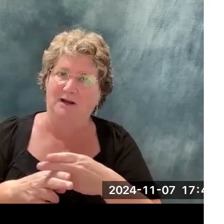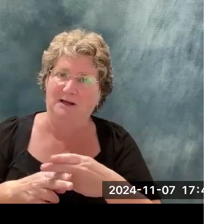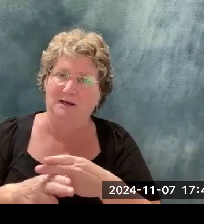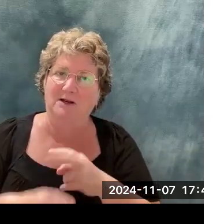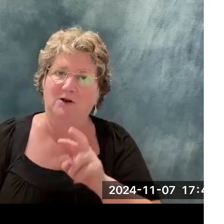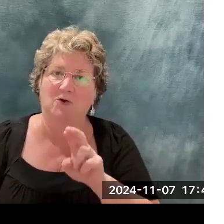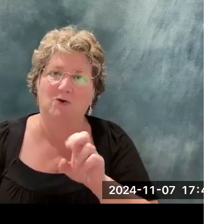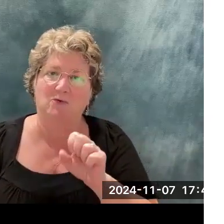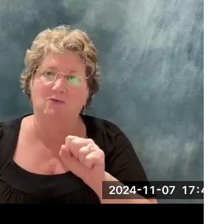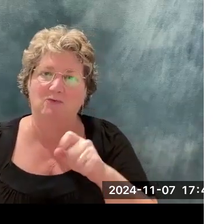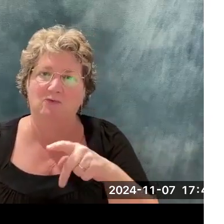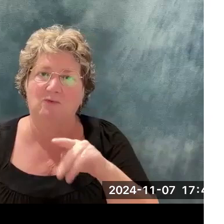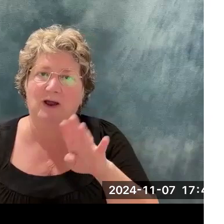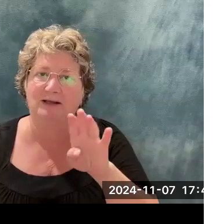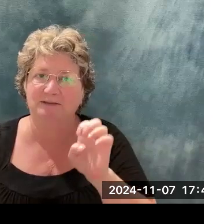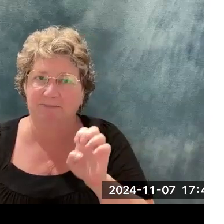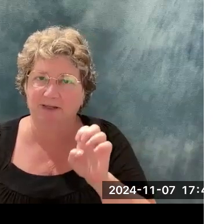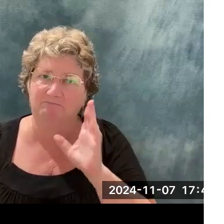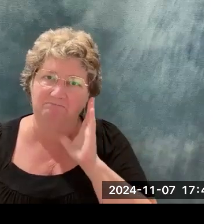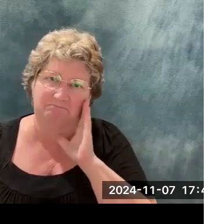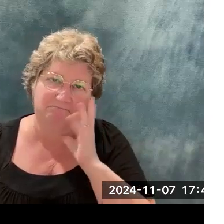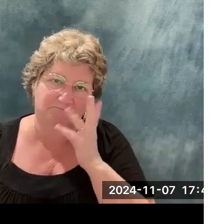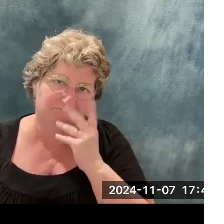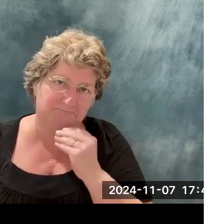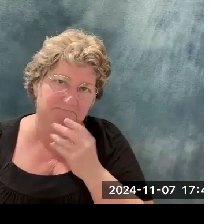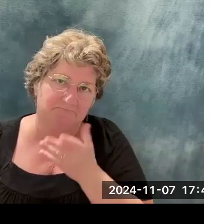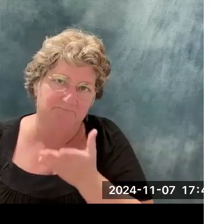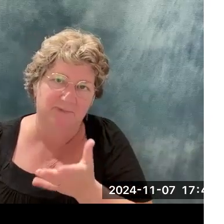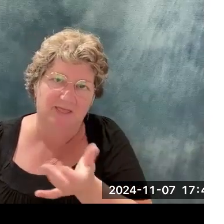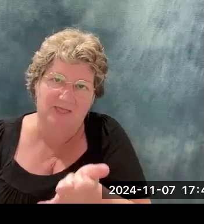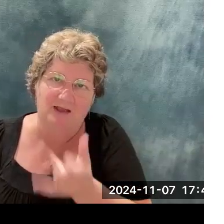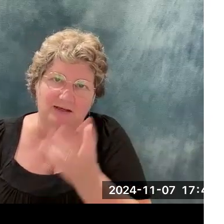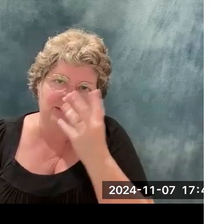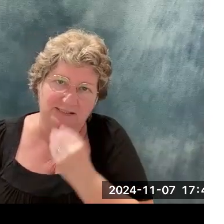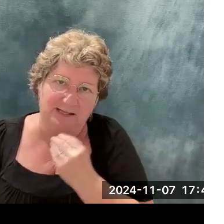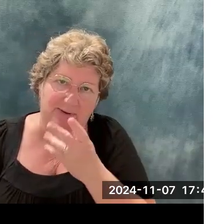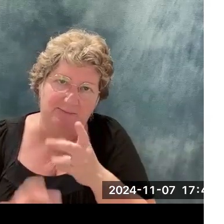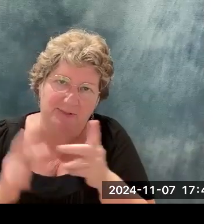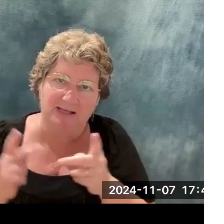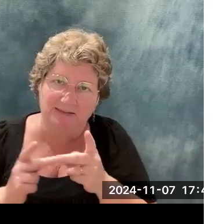And lastly, we have our peer respite program, which is called the Gloria House and is operated